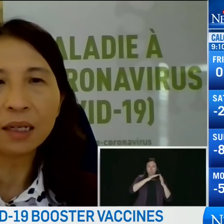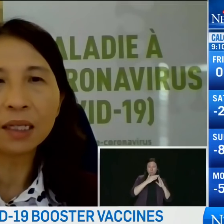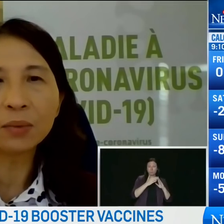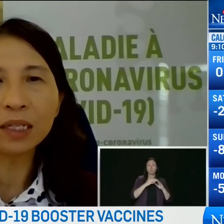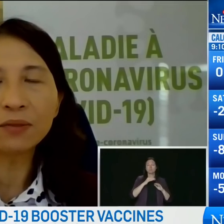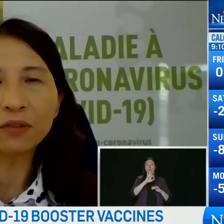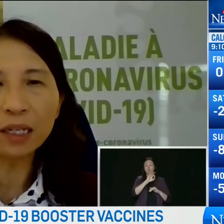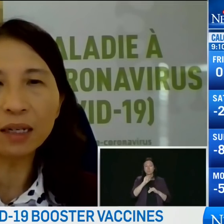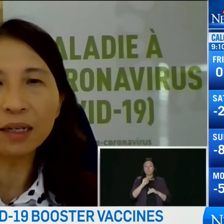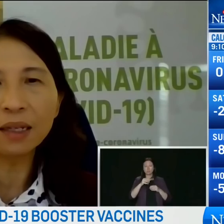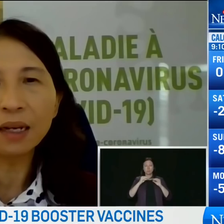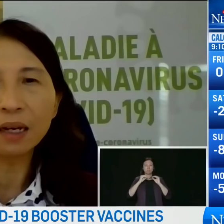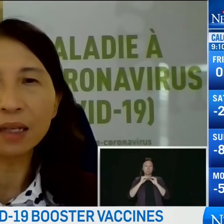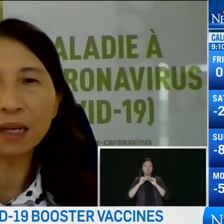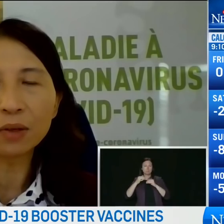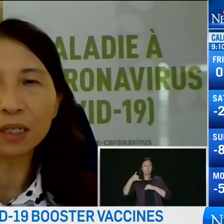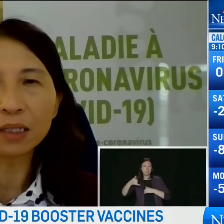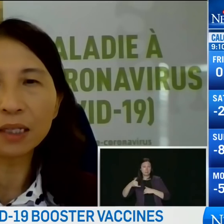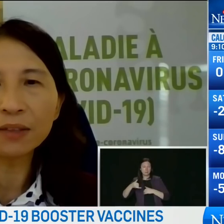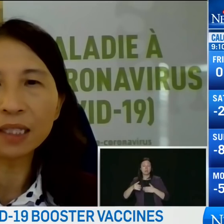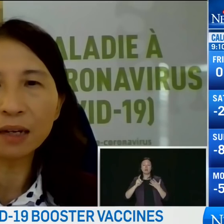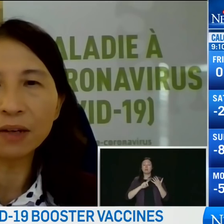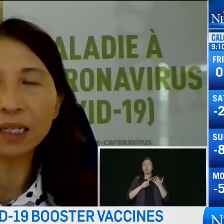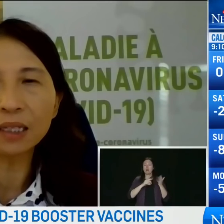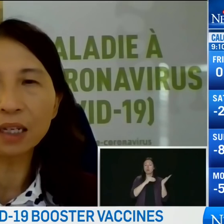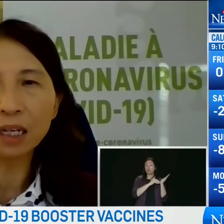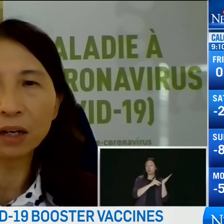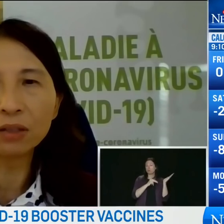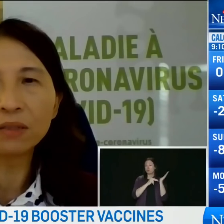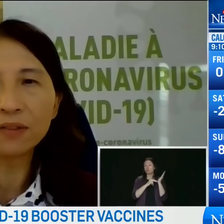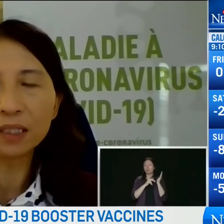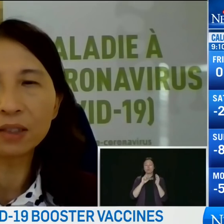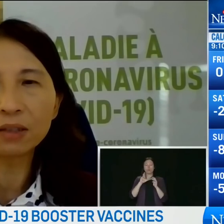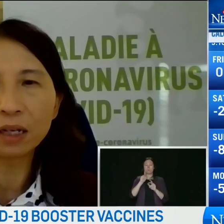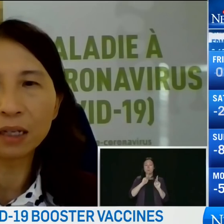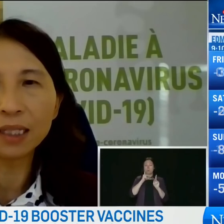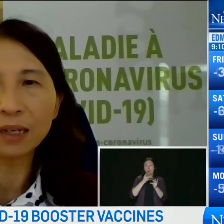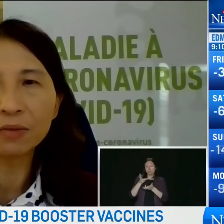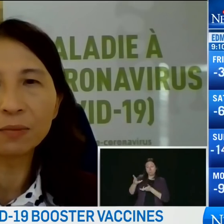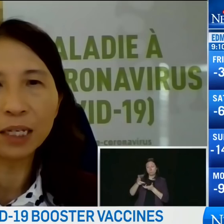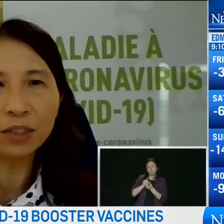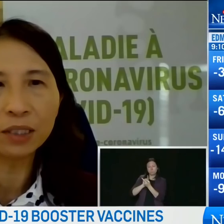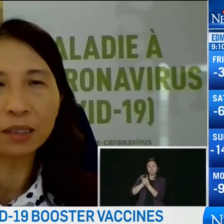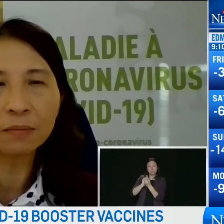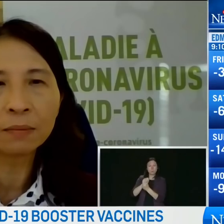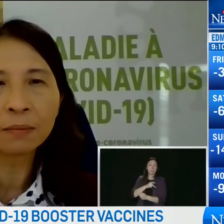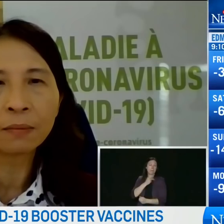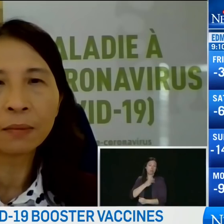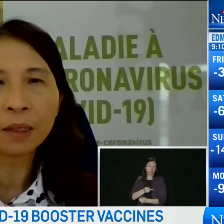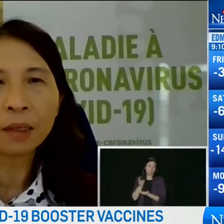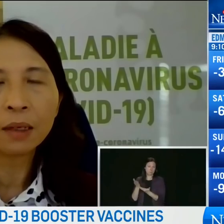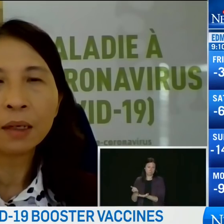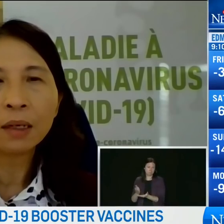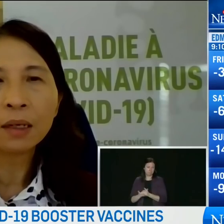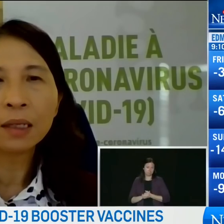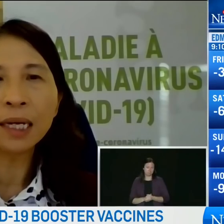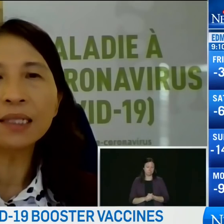COVISHIELD, AND ADULTS IN AND FROM FIRST NATIONS, INUIT AND METIS COMMUNITIES AS WELL AS